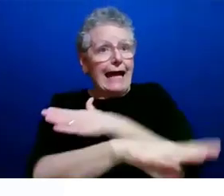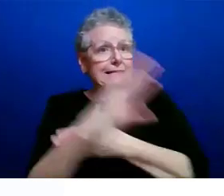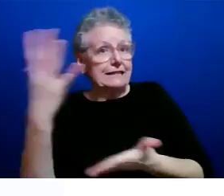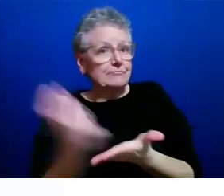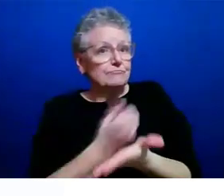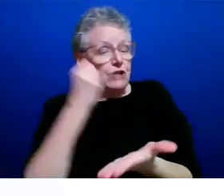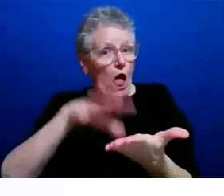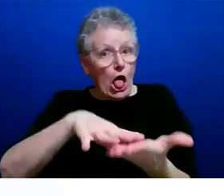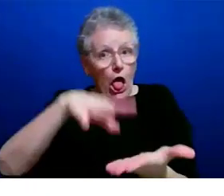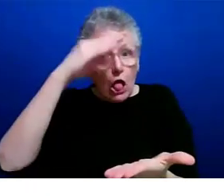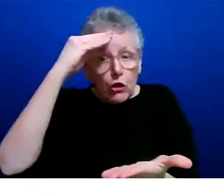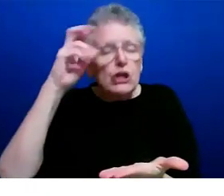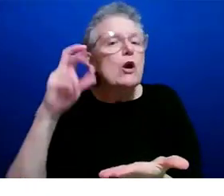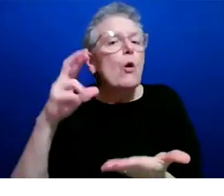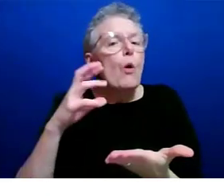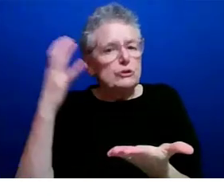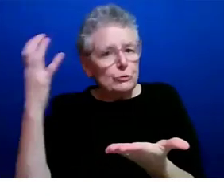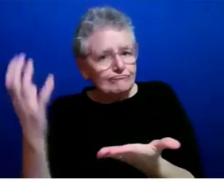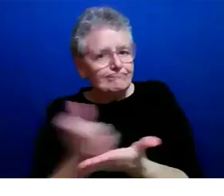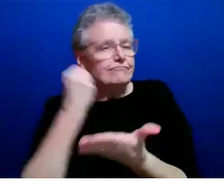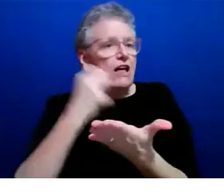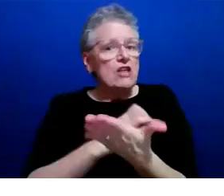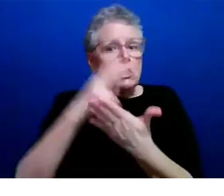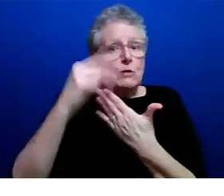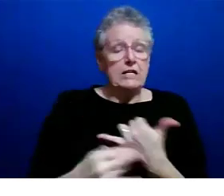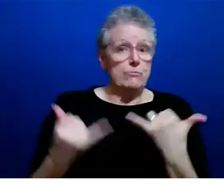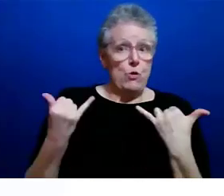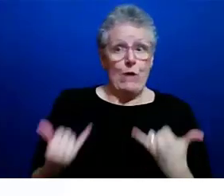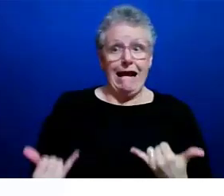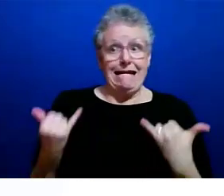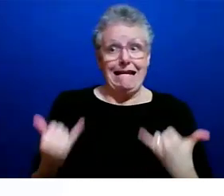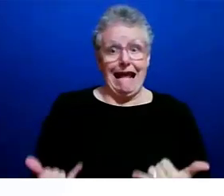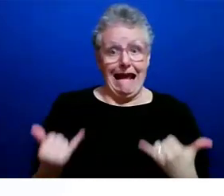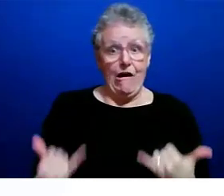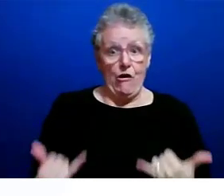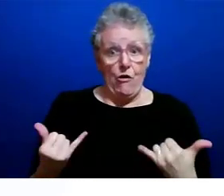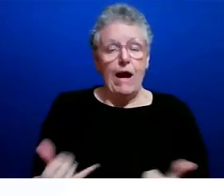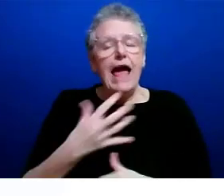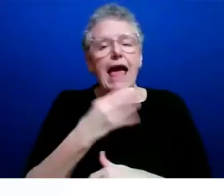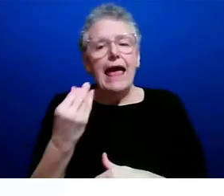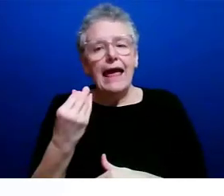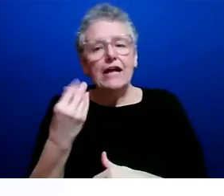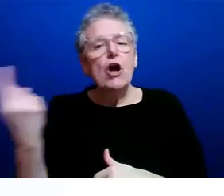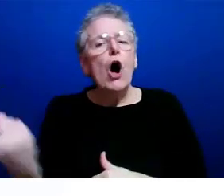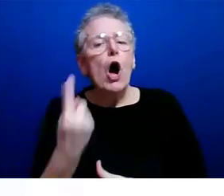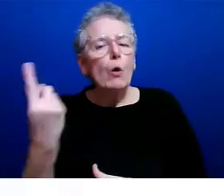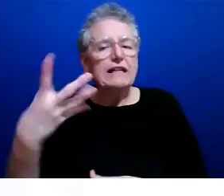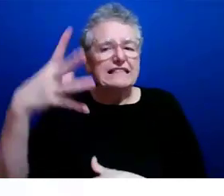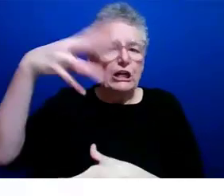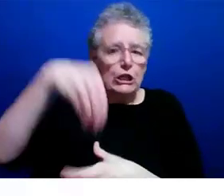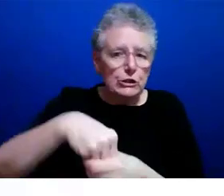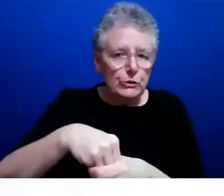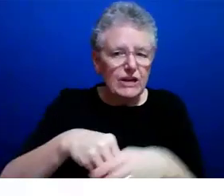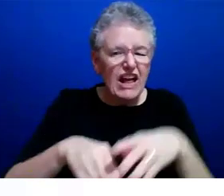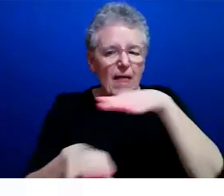and/or the curriculum right now. And always include that baseline data,